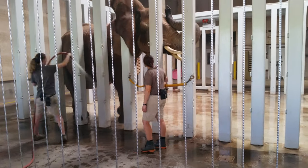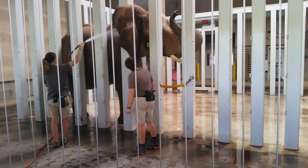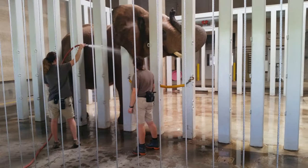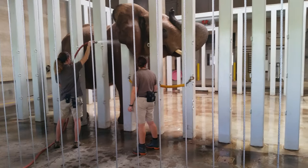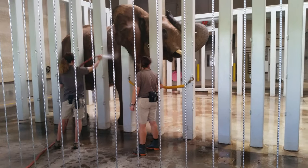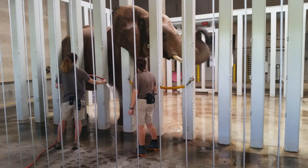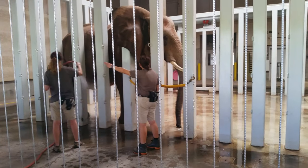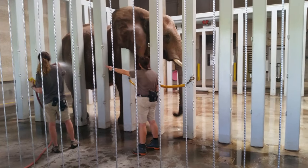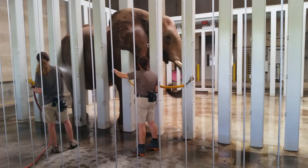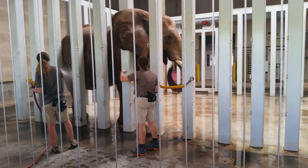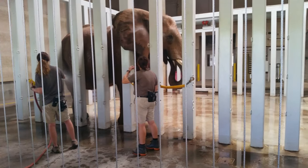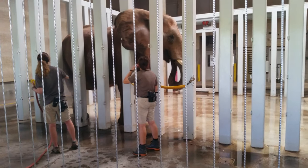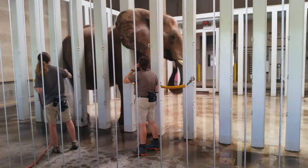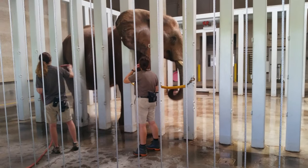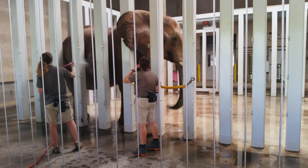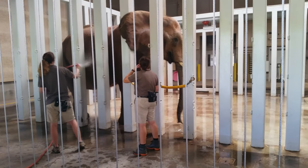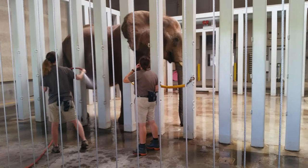[ ENDS]